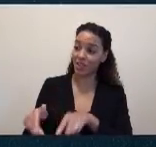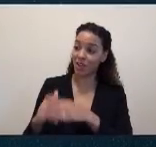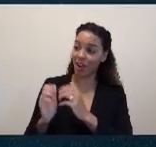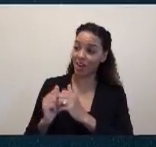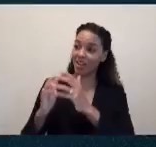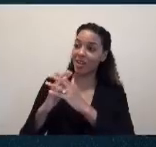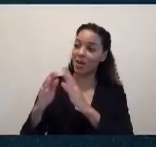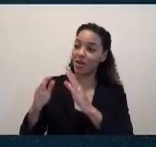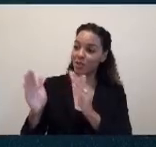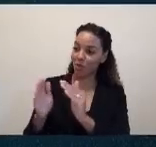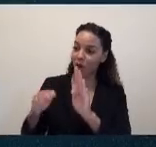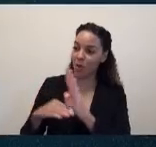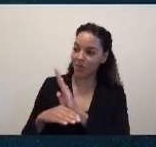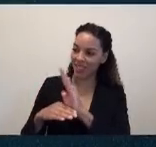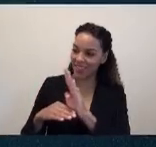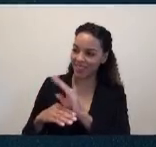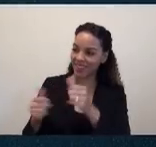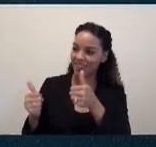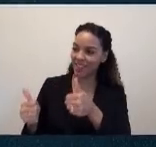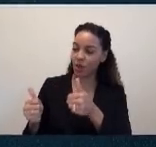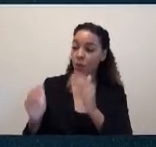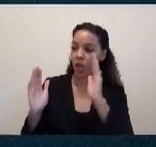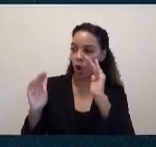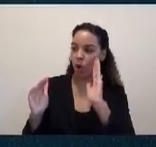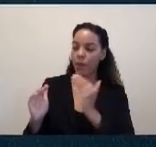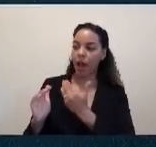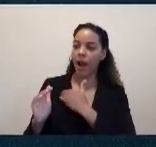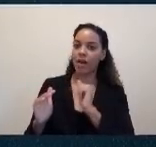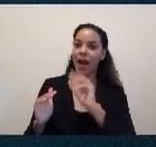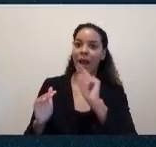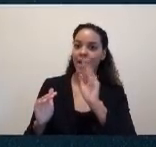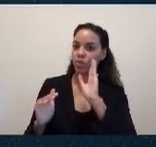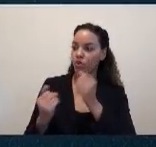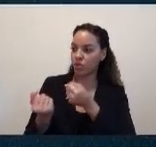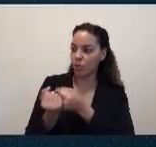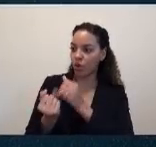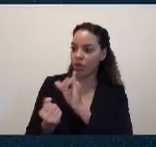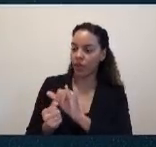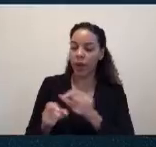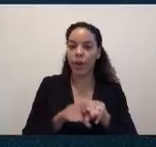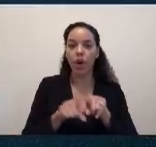We also want to make sure that small businesses can better compete for workers